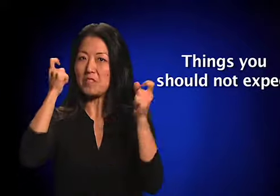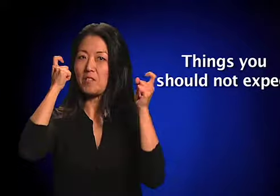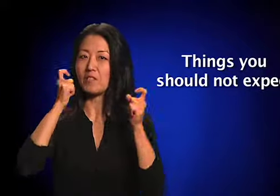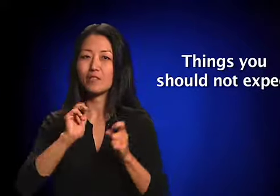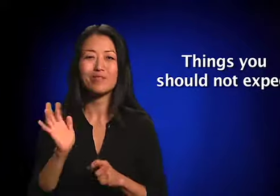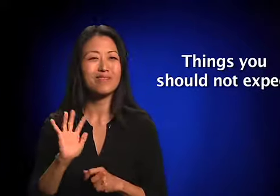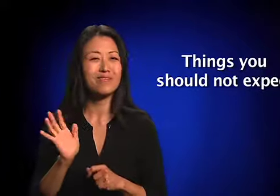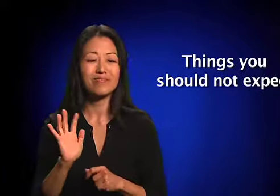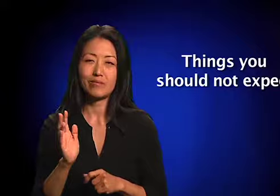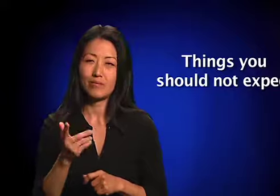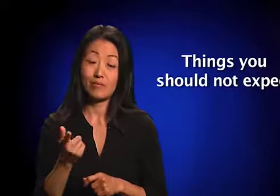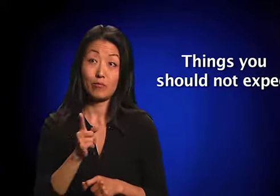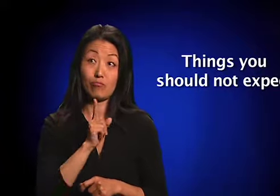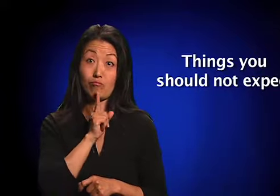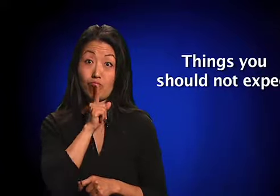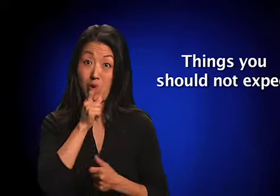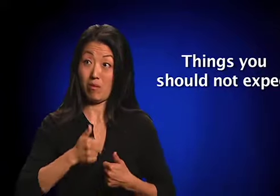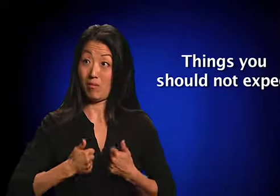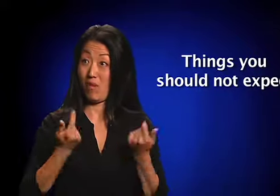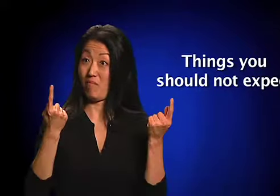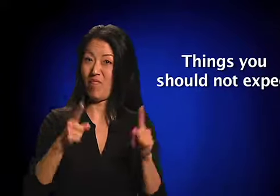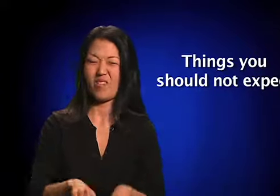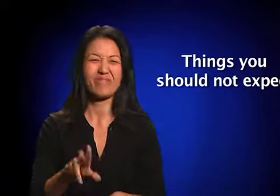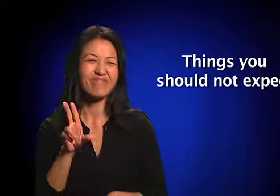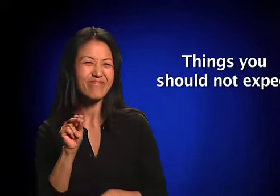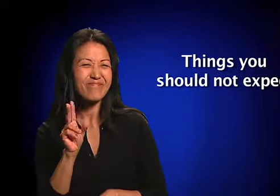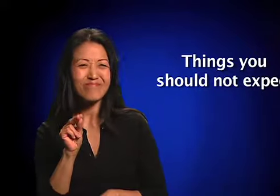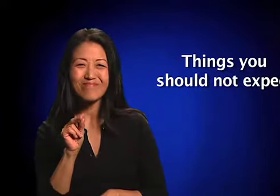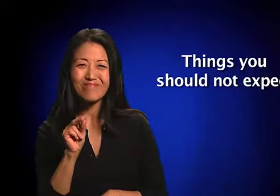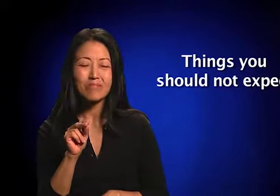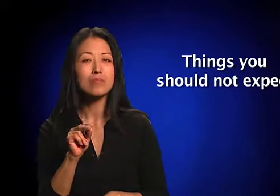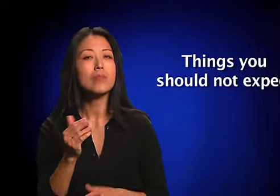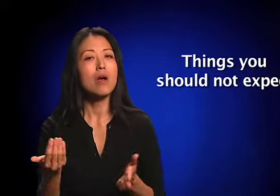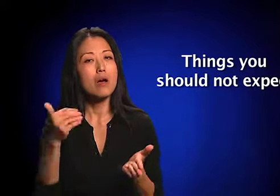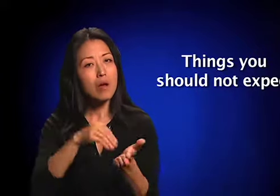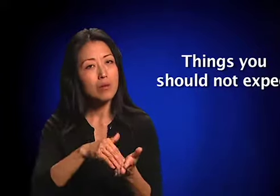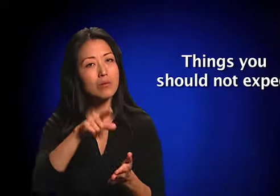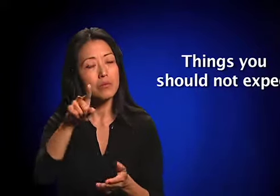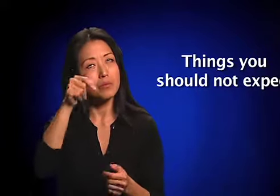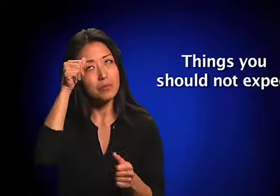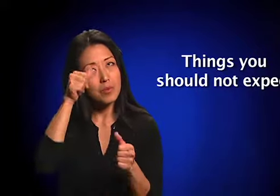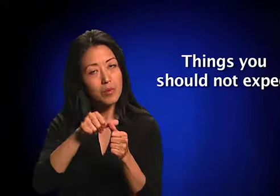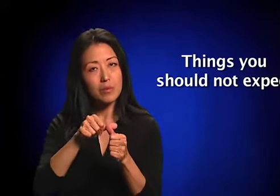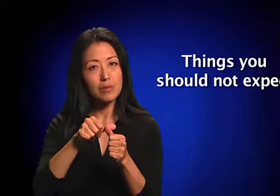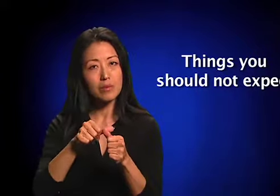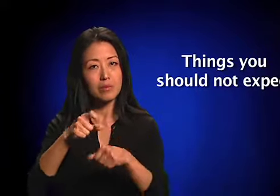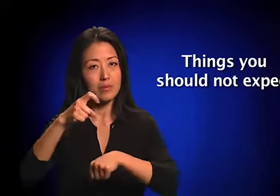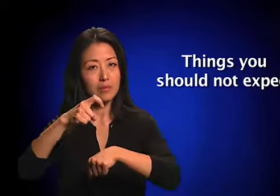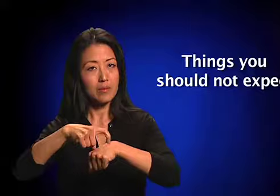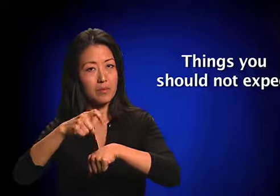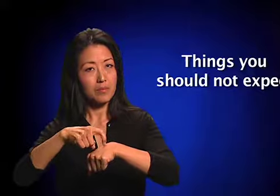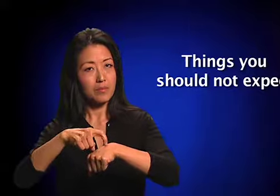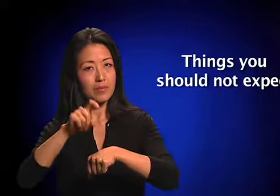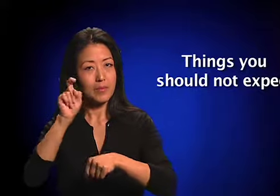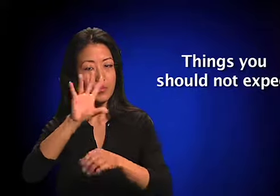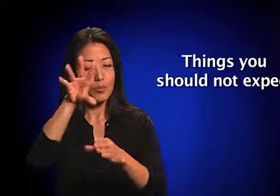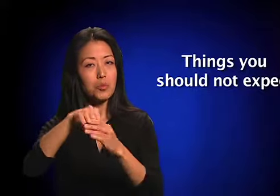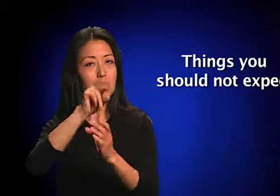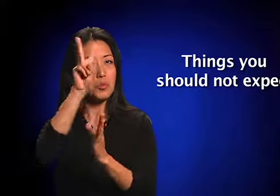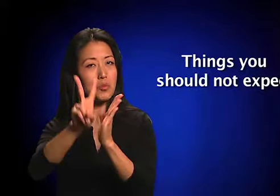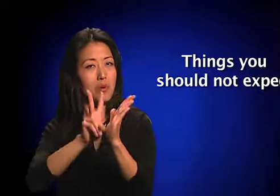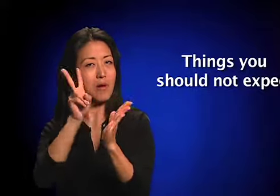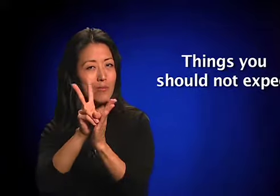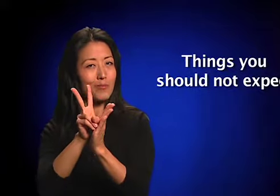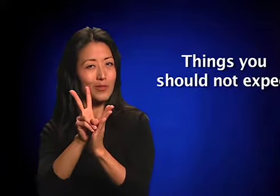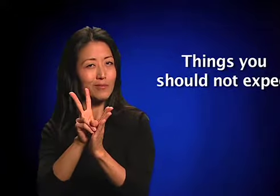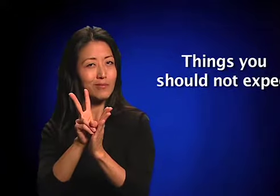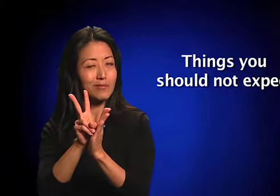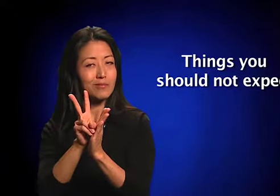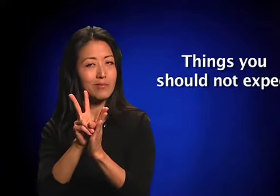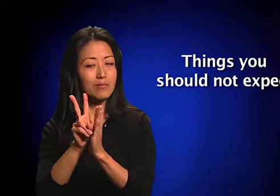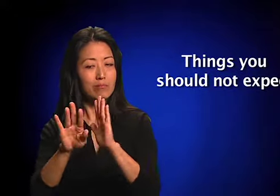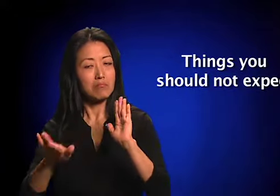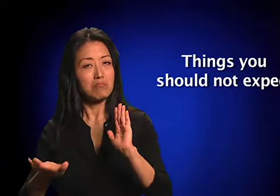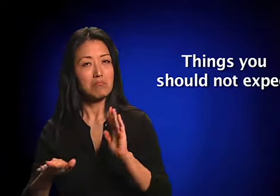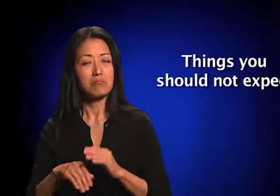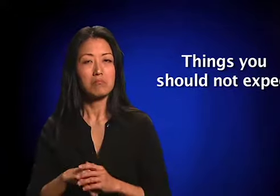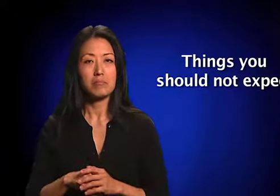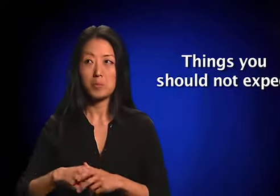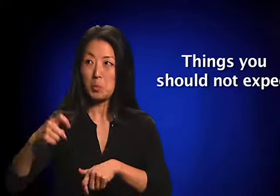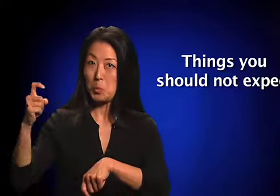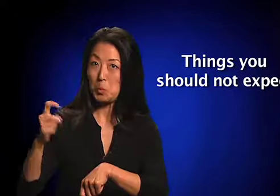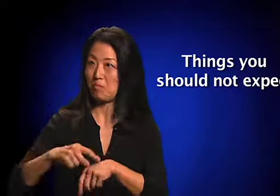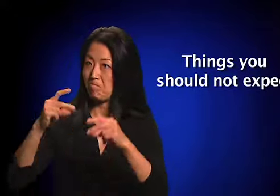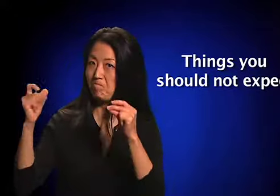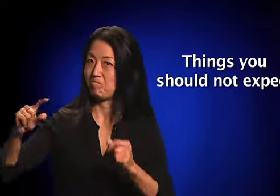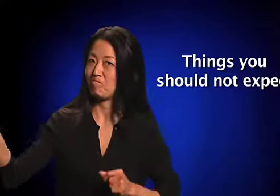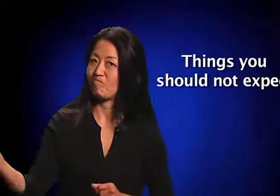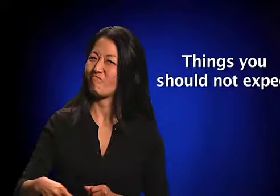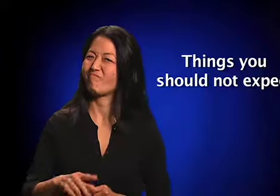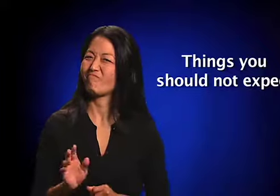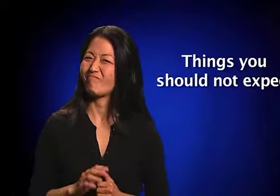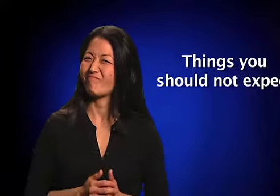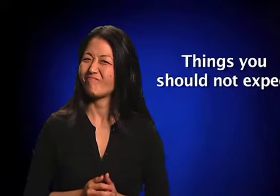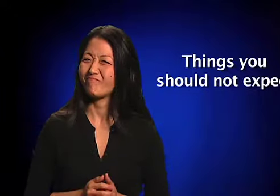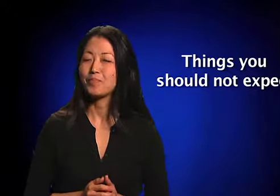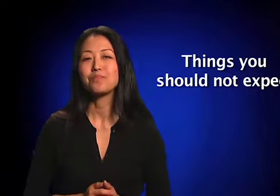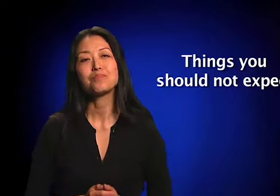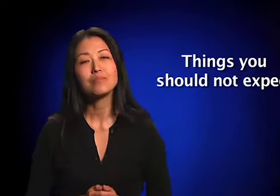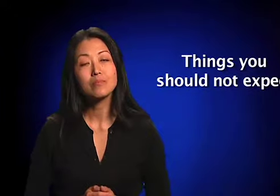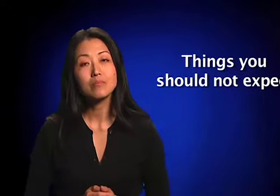Again, that's unrealistic.